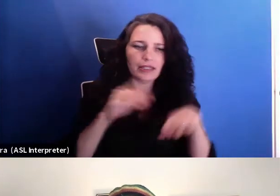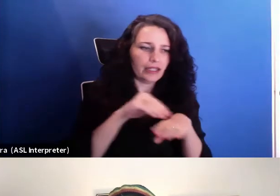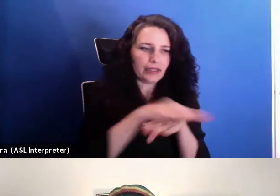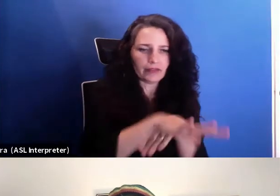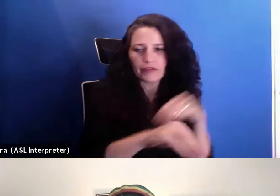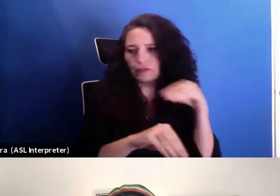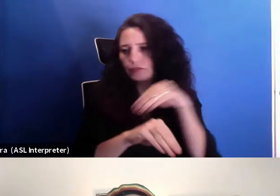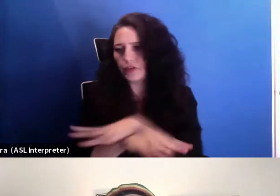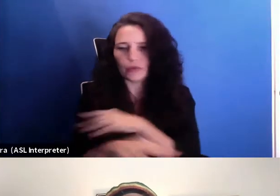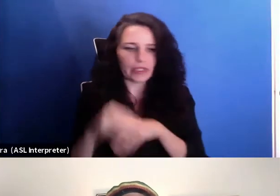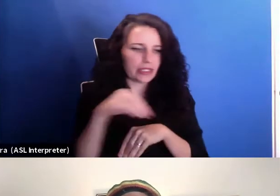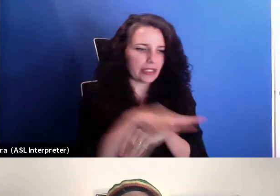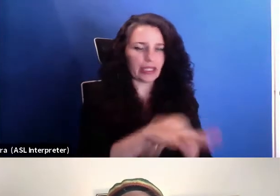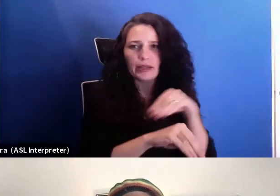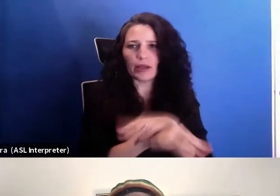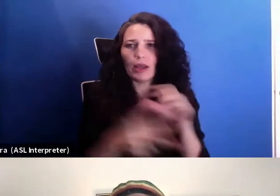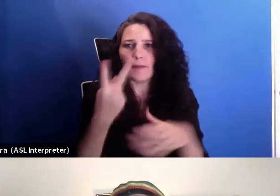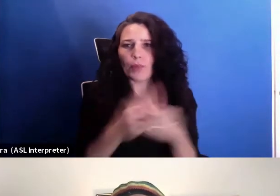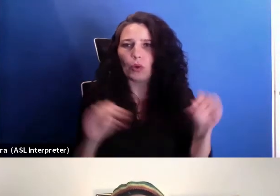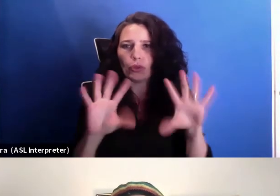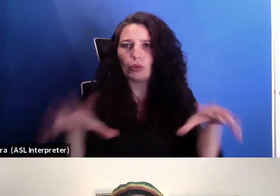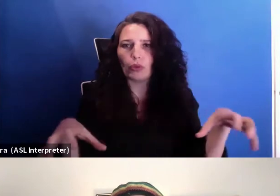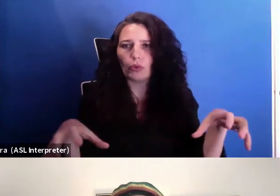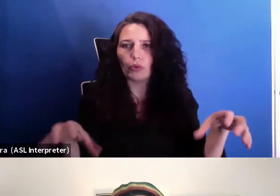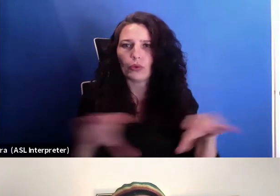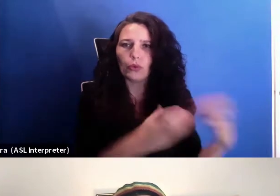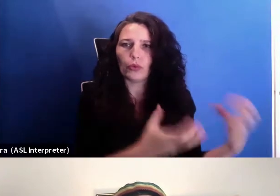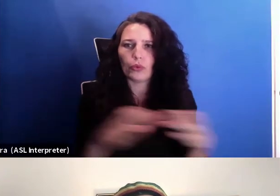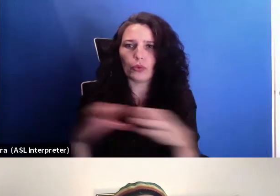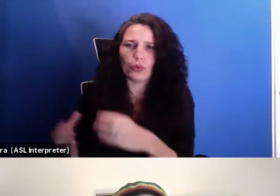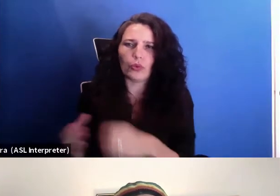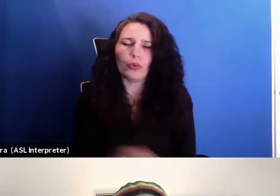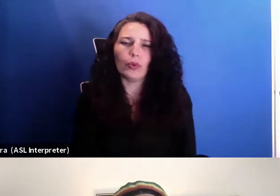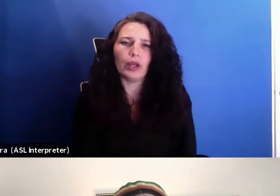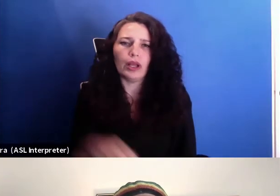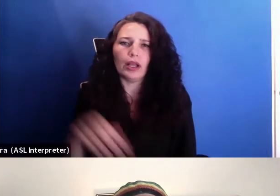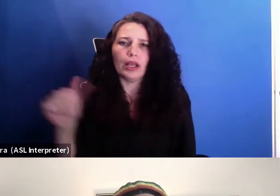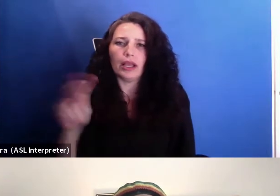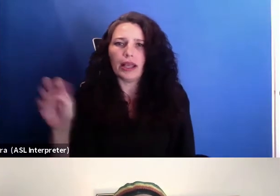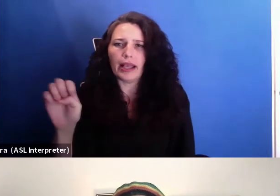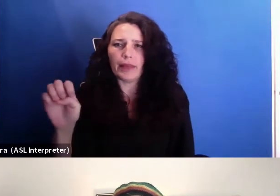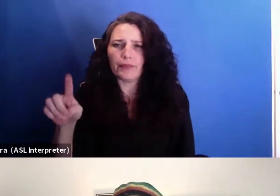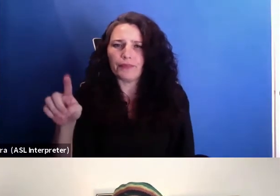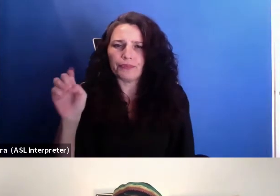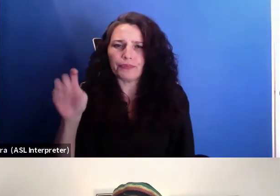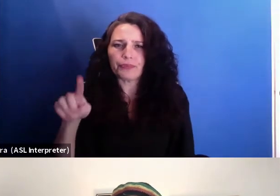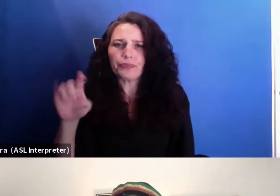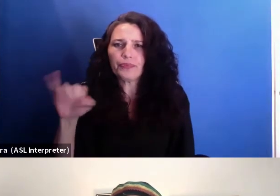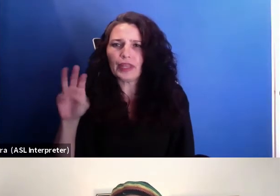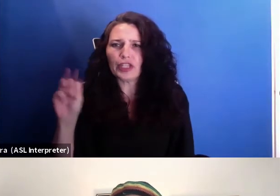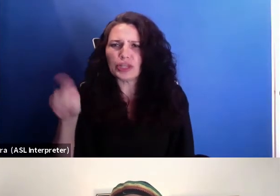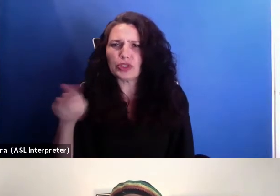So Jim, did you feel sort of liberated in a way, in terms of just having a wider range of opportunity